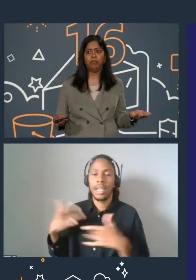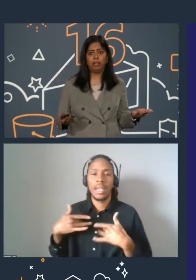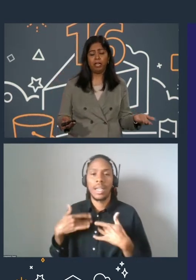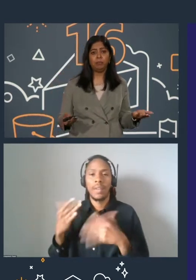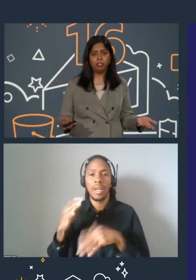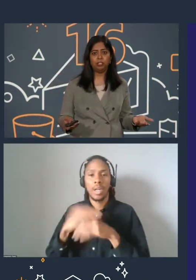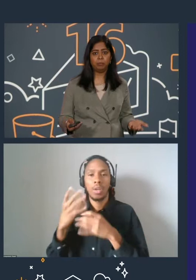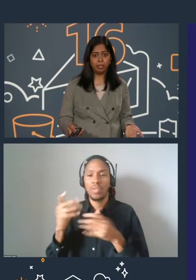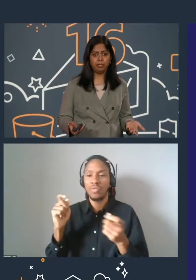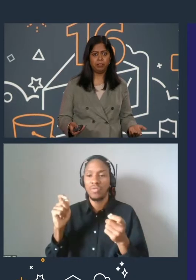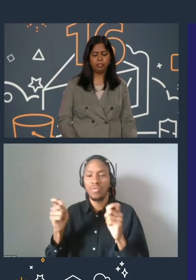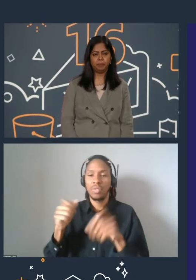for that particular bucket.